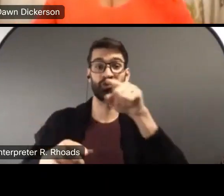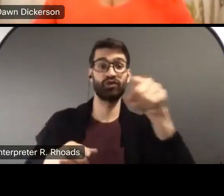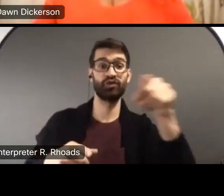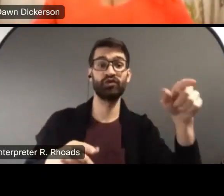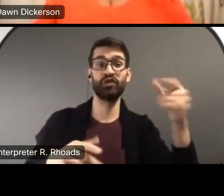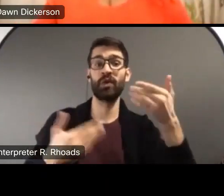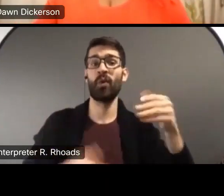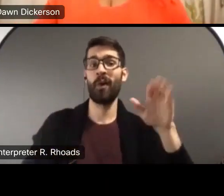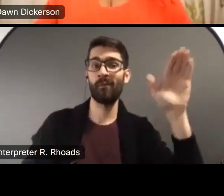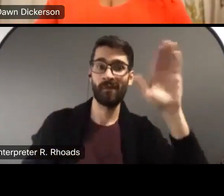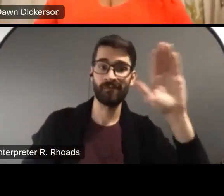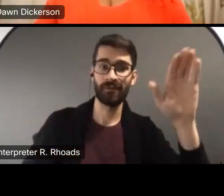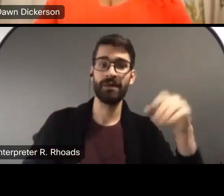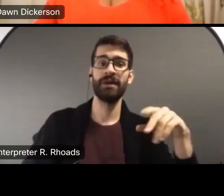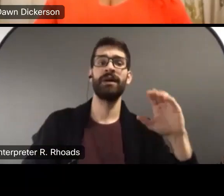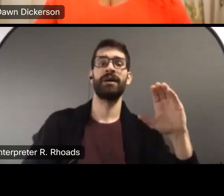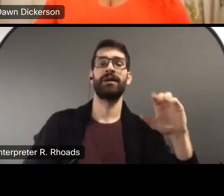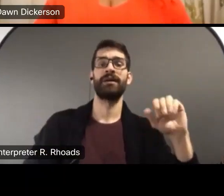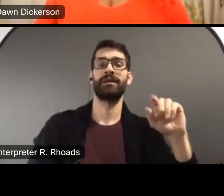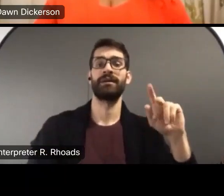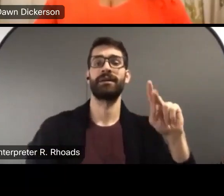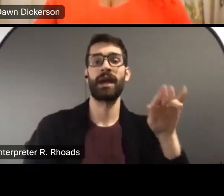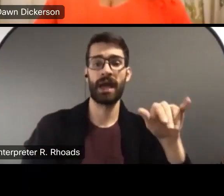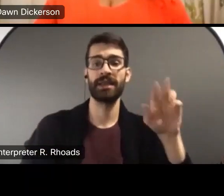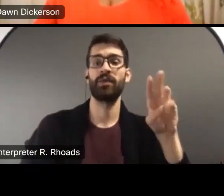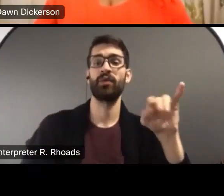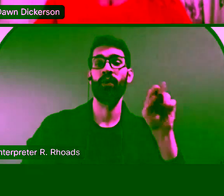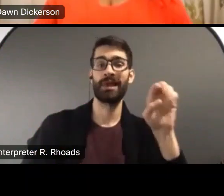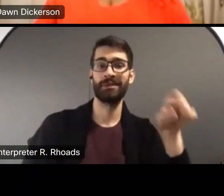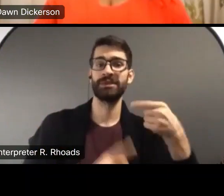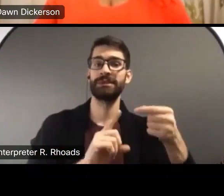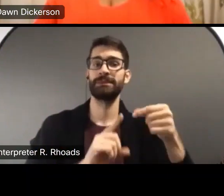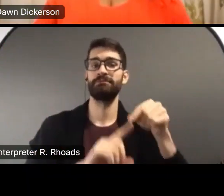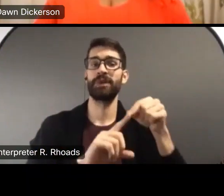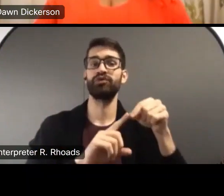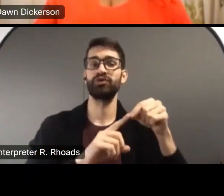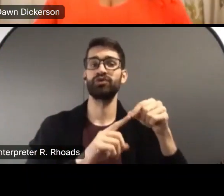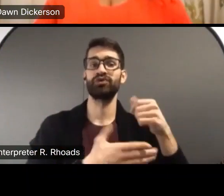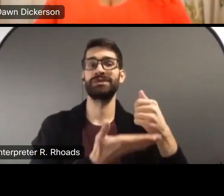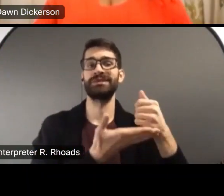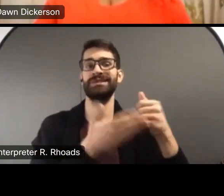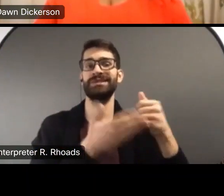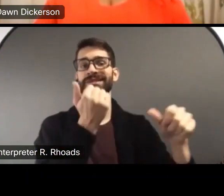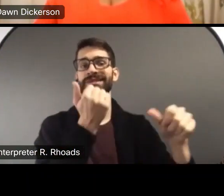Kathy Williams, who is the Special Assistant to the Executive Director, Dawn Dickerson